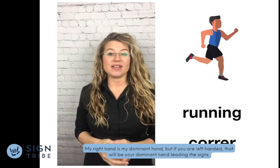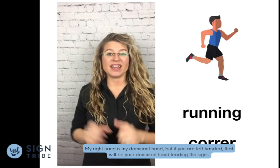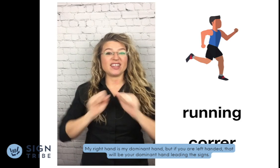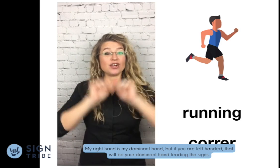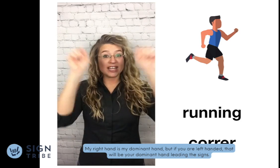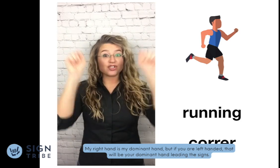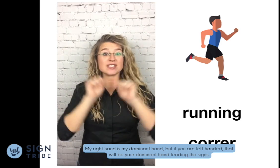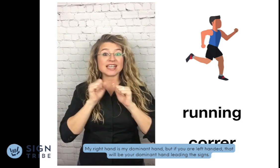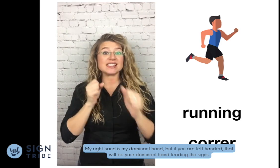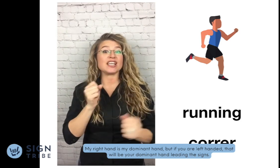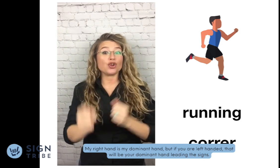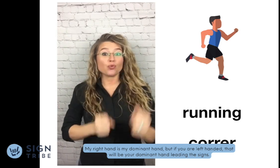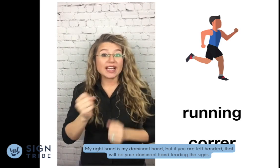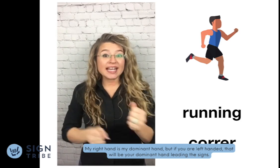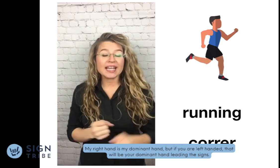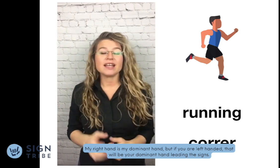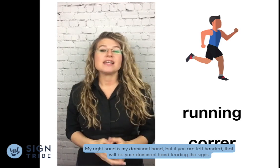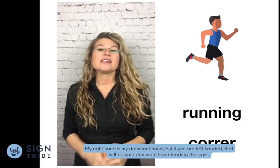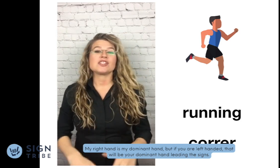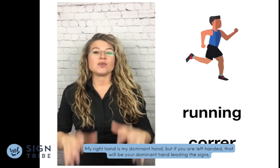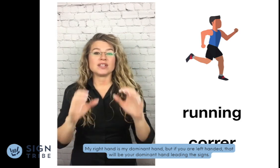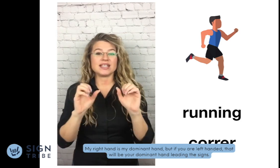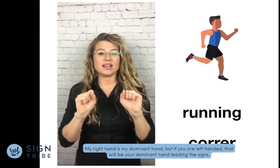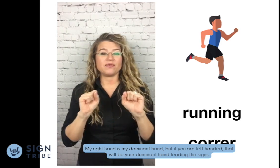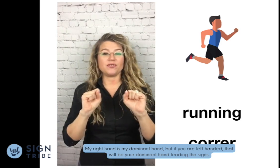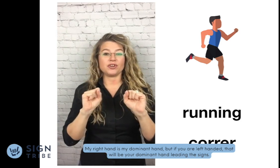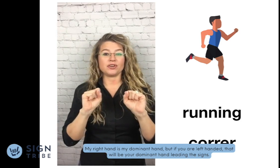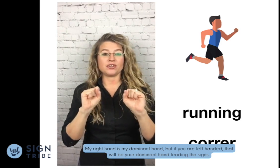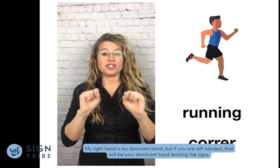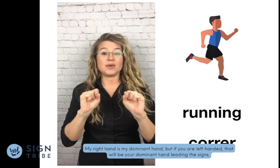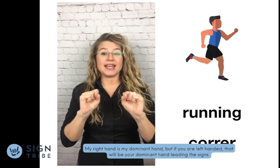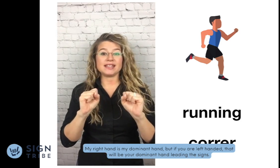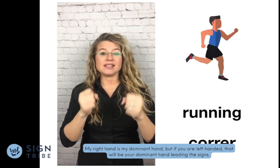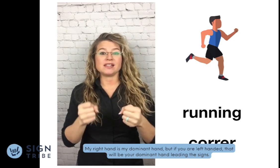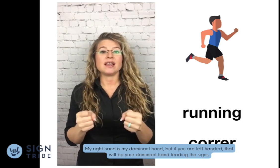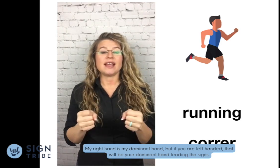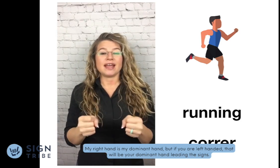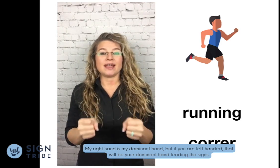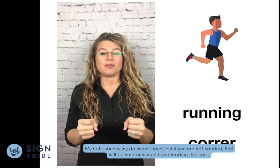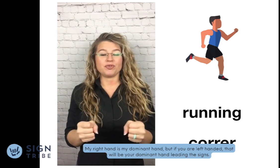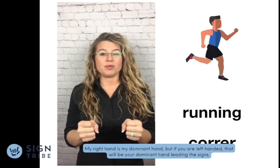like you're exercising running. So you can take your two hands and put them in